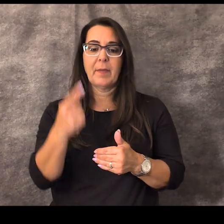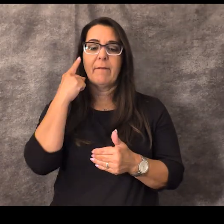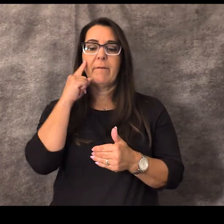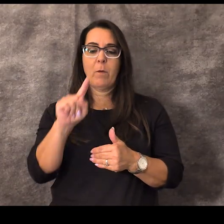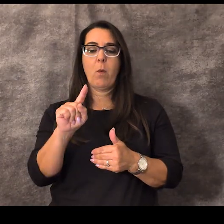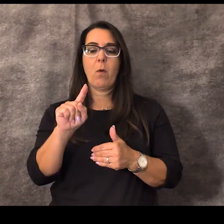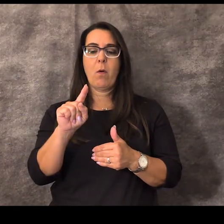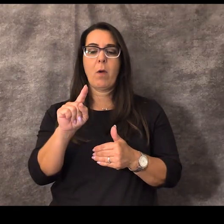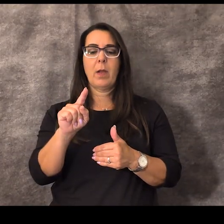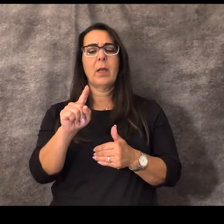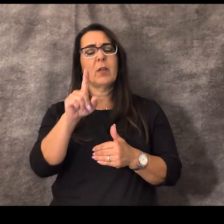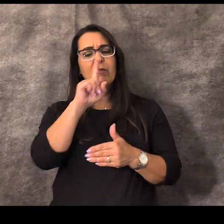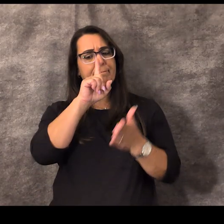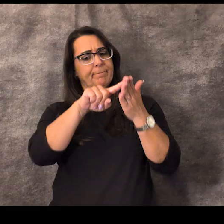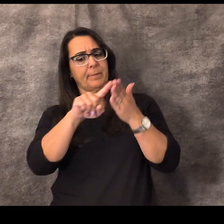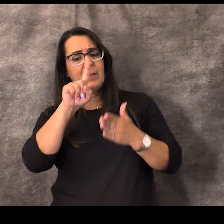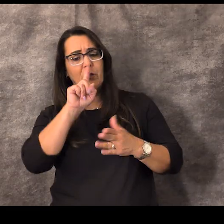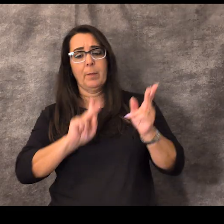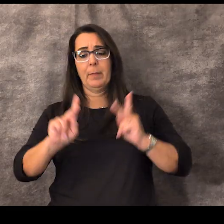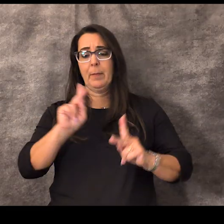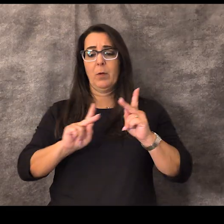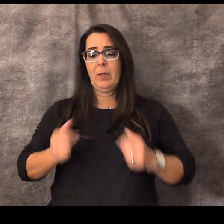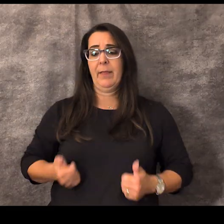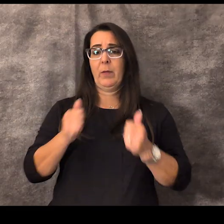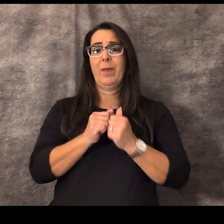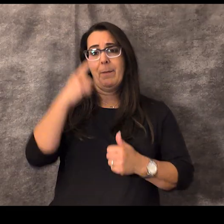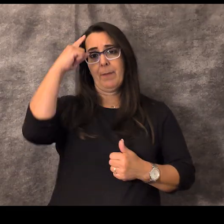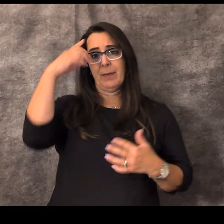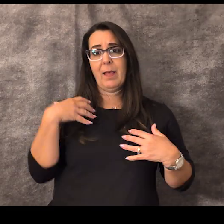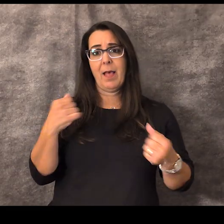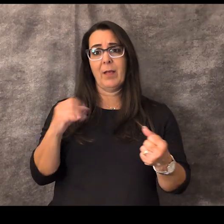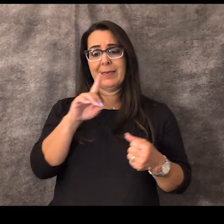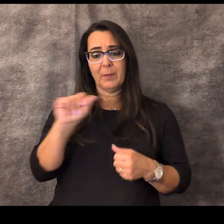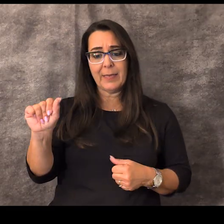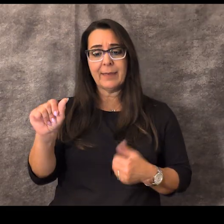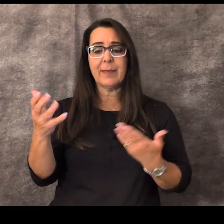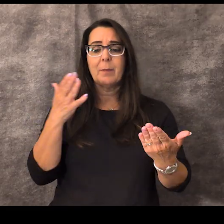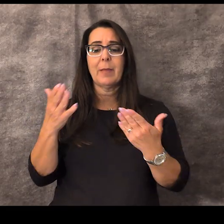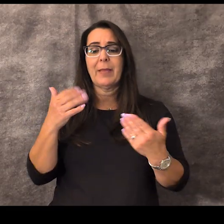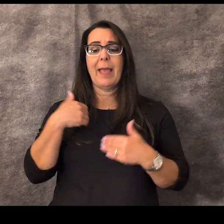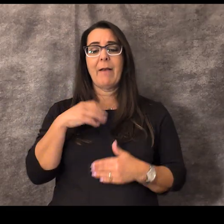ensuring that people living with mental health disabilities who may be living with substance use disorders, who may be living unhoused,